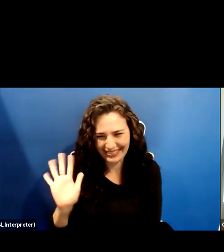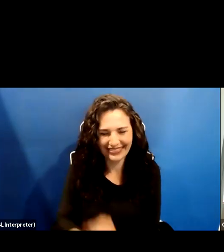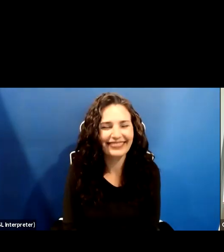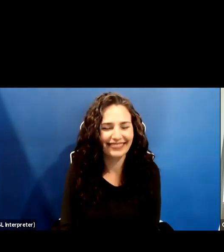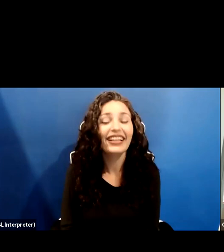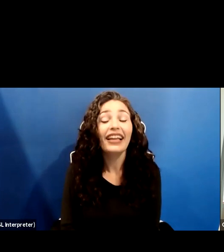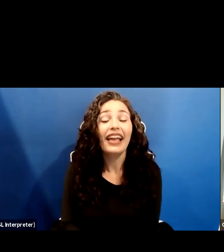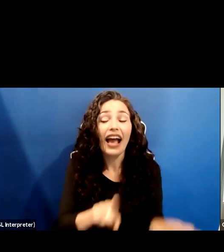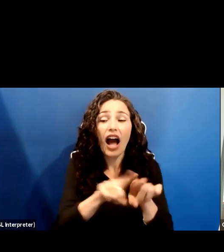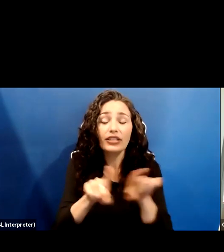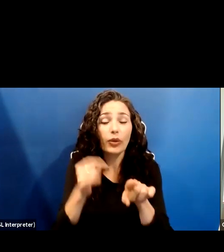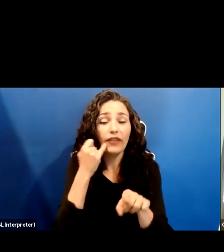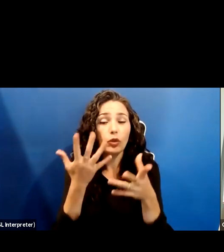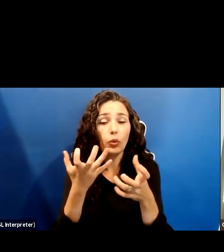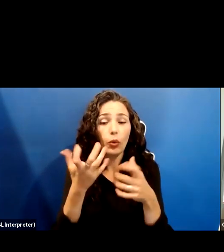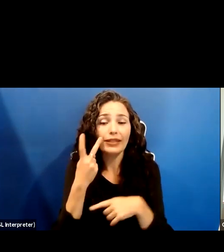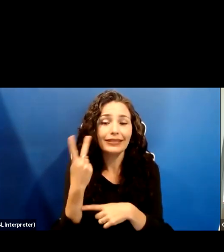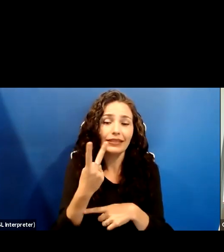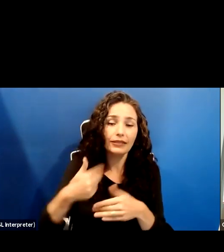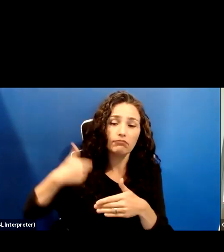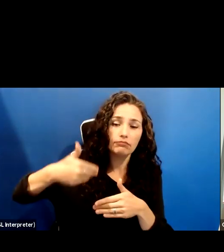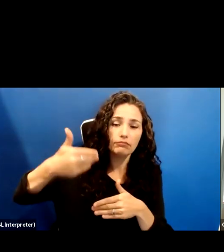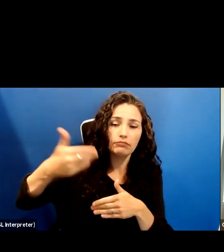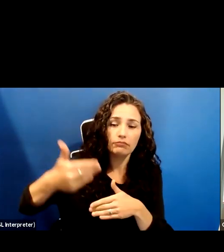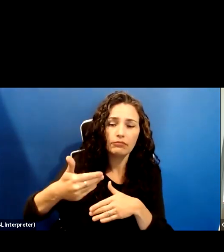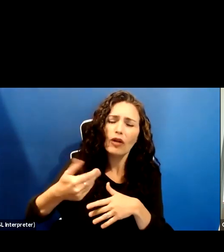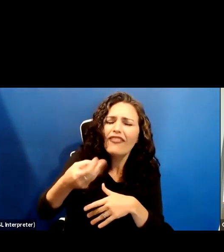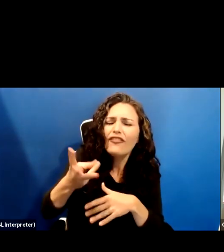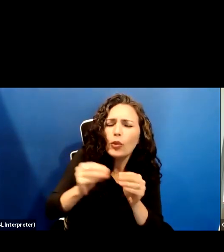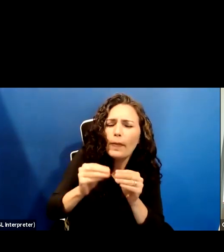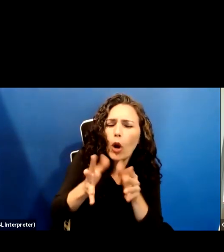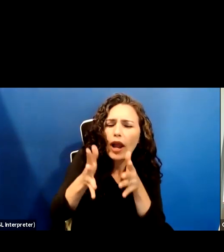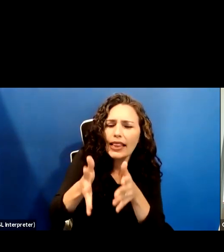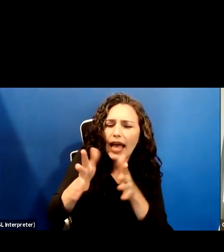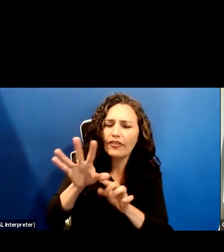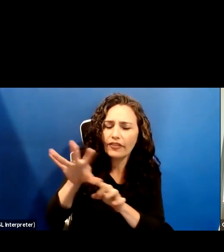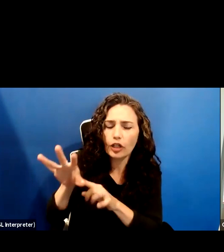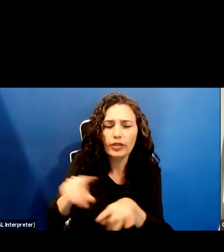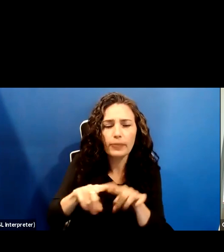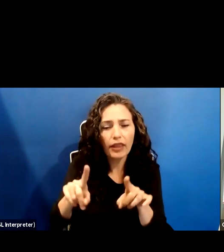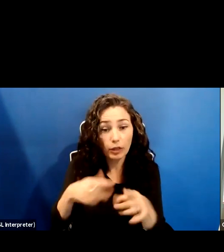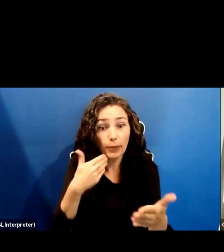And if you wanna see some of our upcoming screenings, we only have a few more left at this point but we've got some good ones.